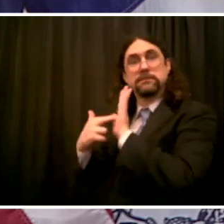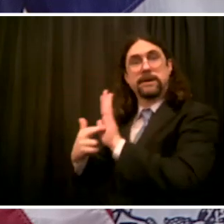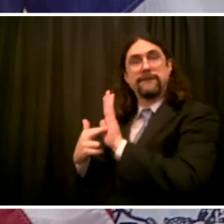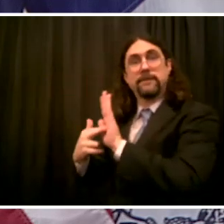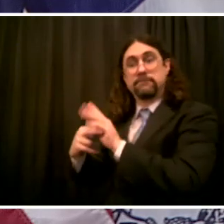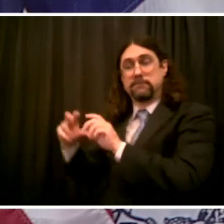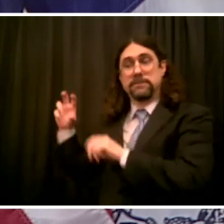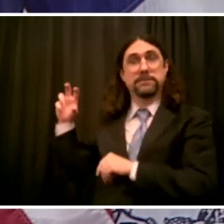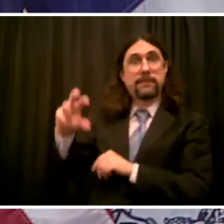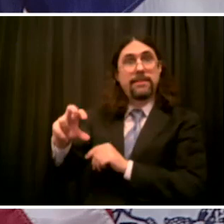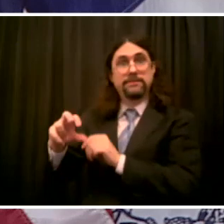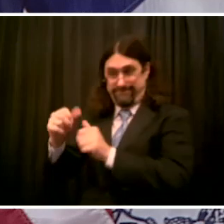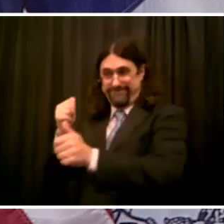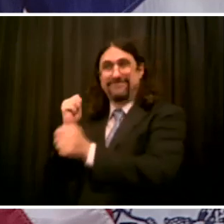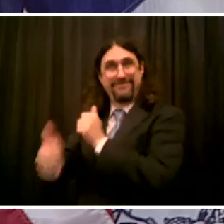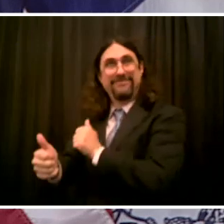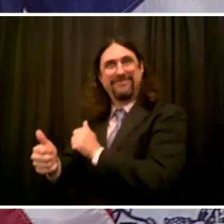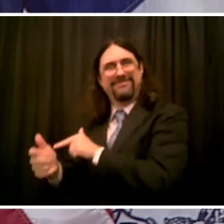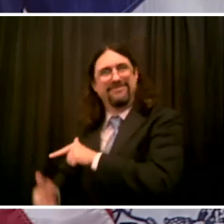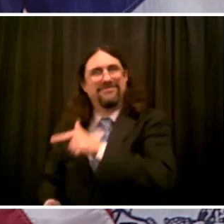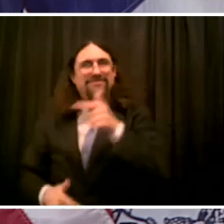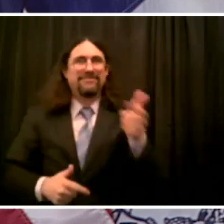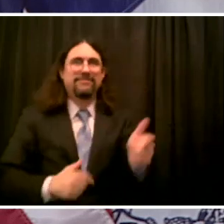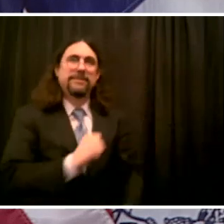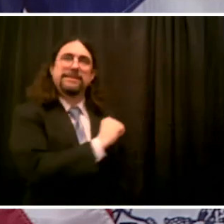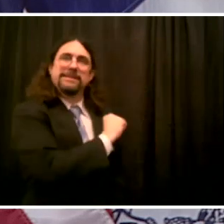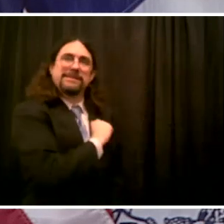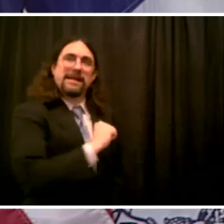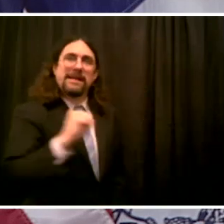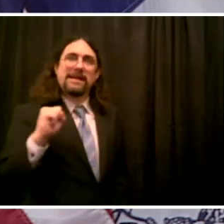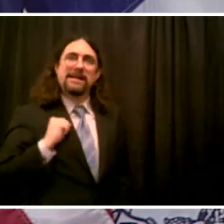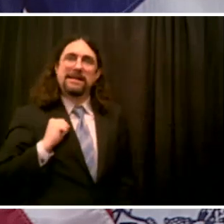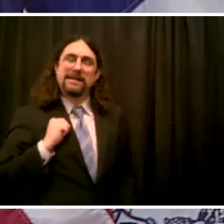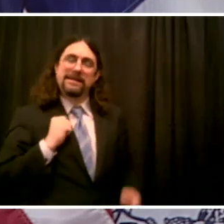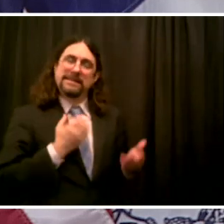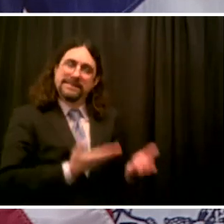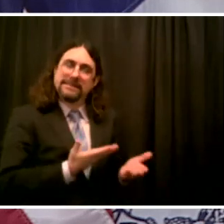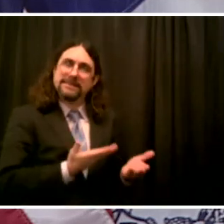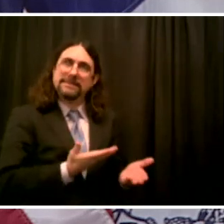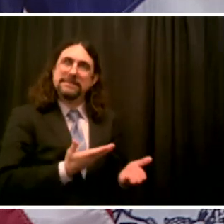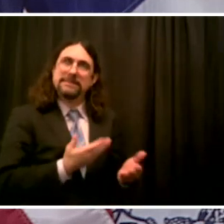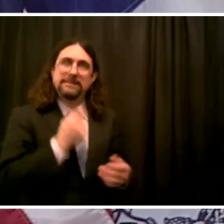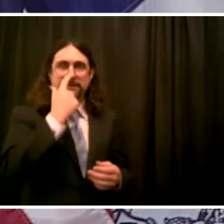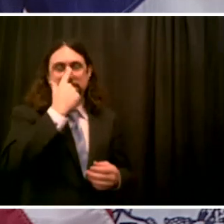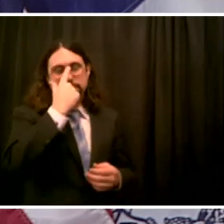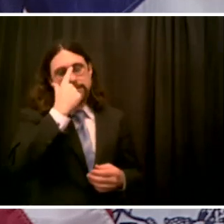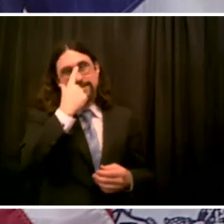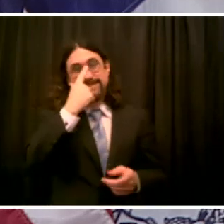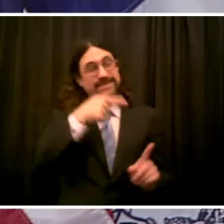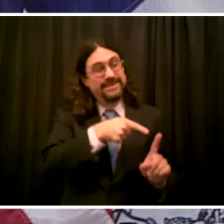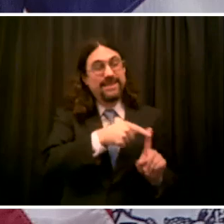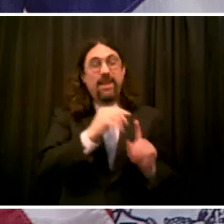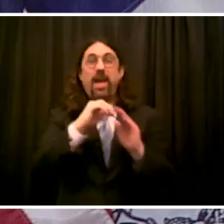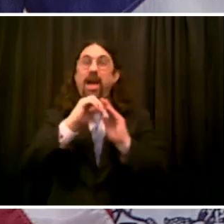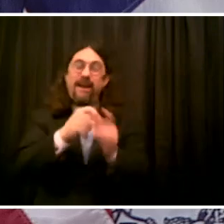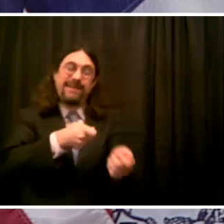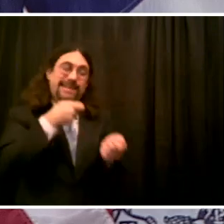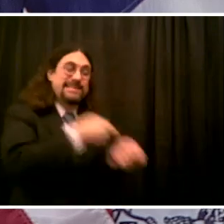WL ILTA UKEPHE T STIMULUS PACKAGE. WE DO KNOW THAT THE SENATE AND THE PRESIDENT NOW